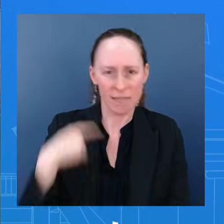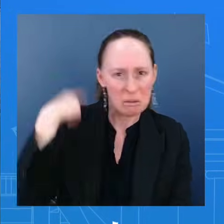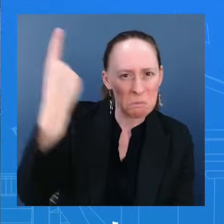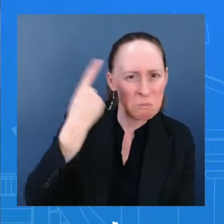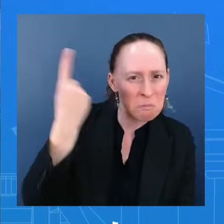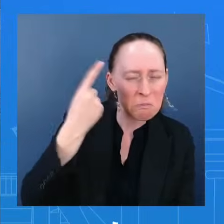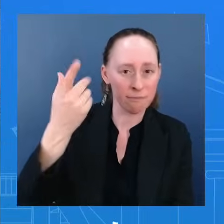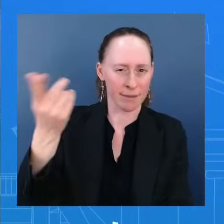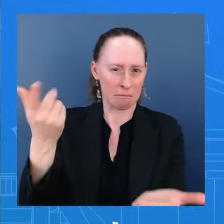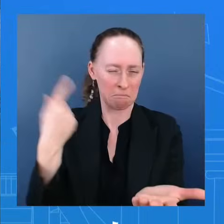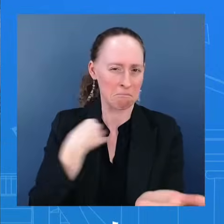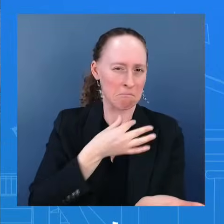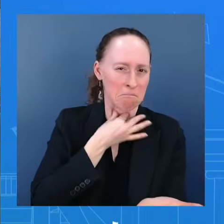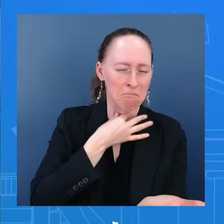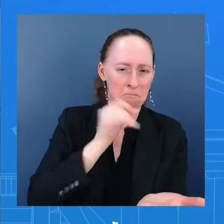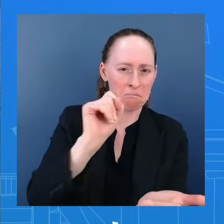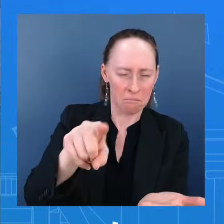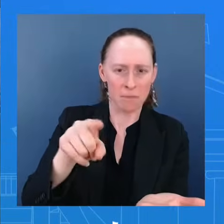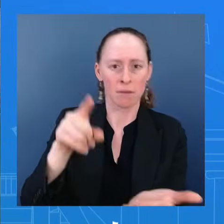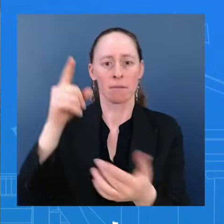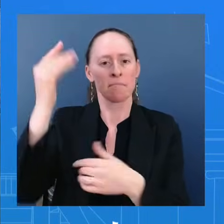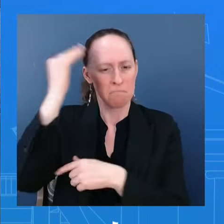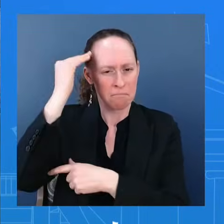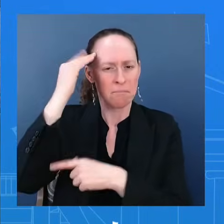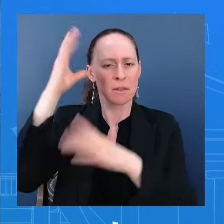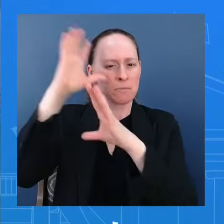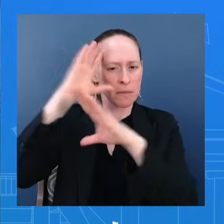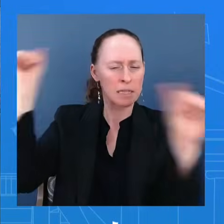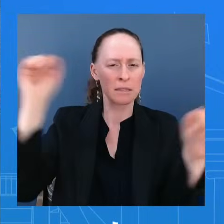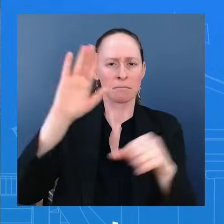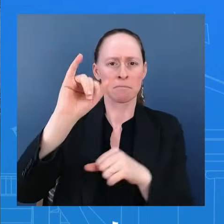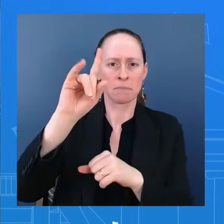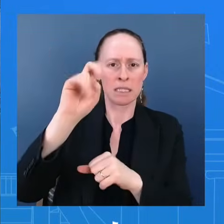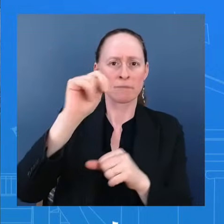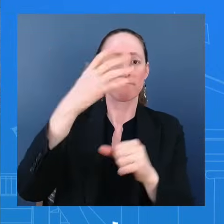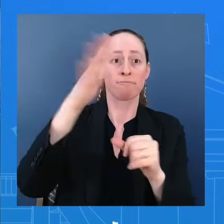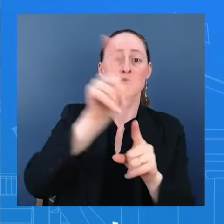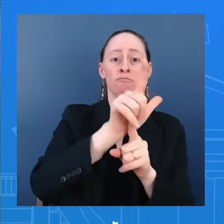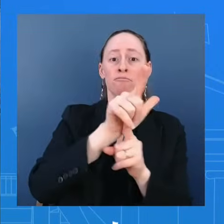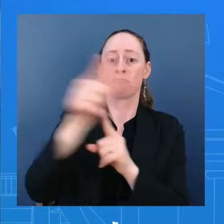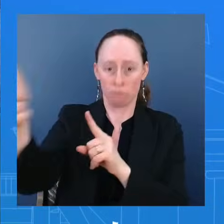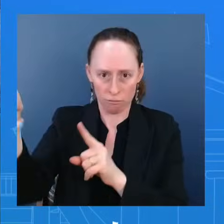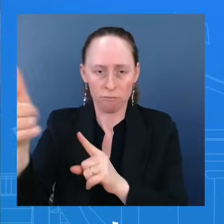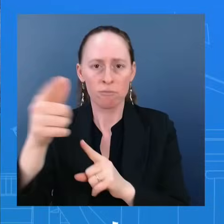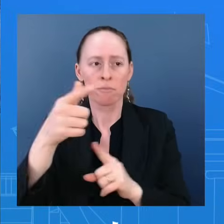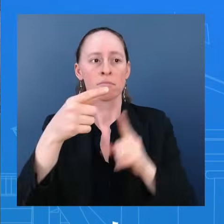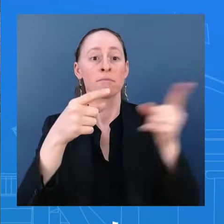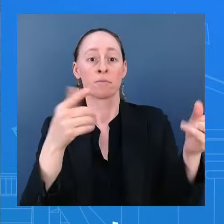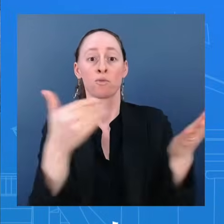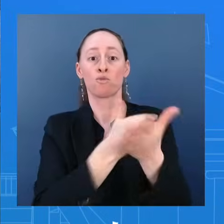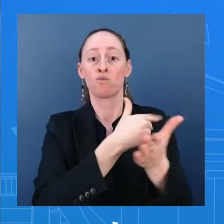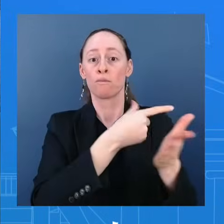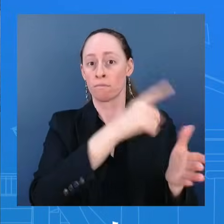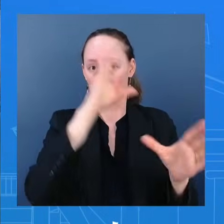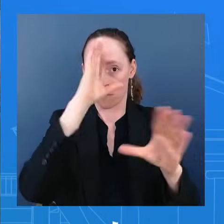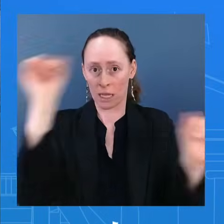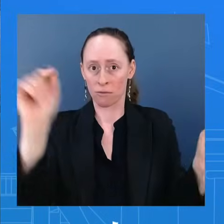for what the U.S. does or doesn't do in Syria, the U.S. approach to Ukraine, to the Middle East. And now the transition is also, as you guys have said,